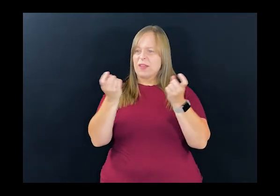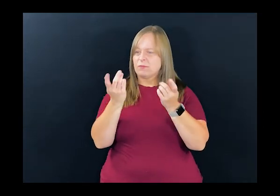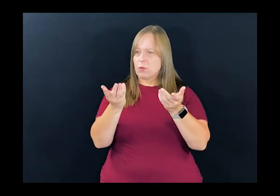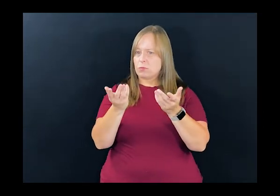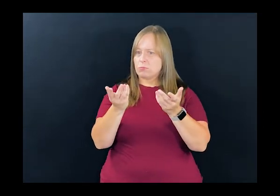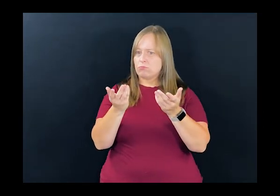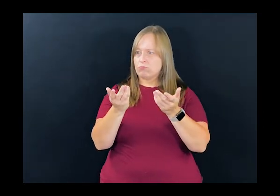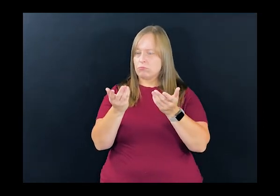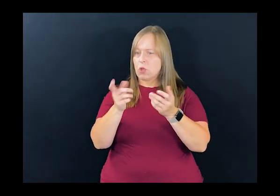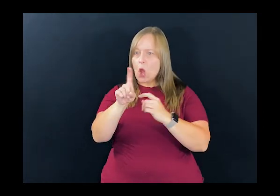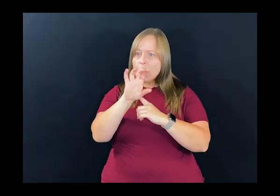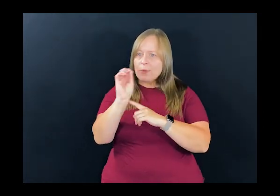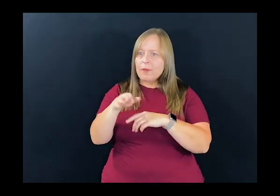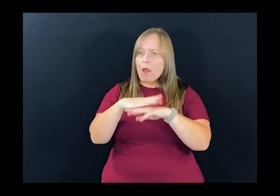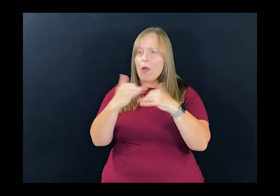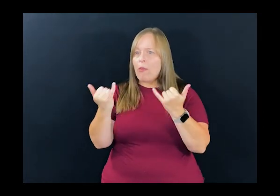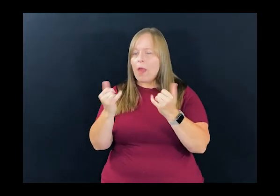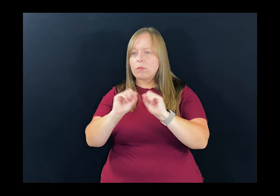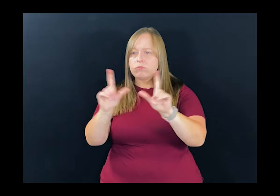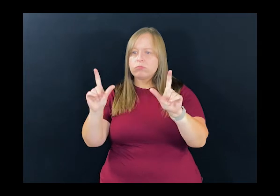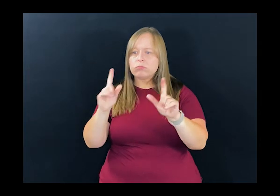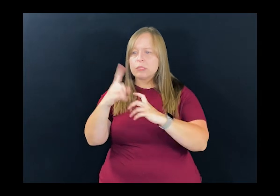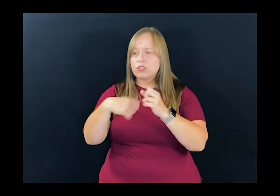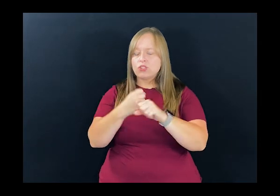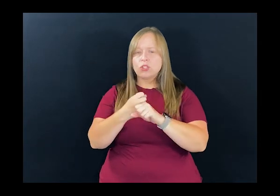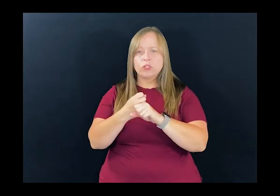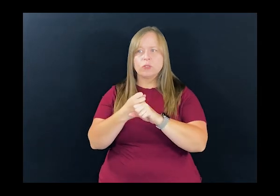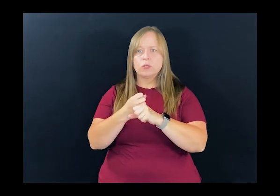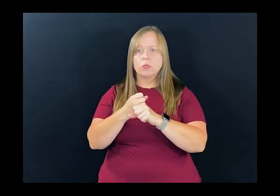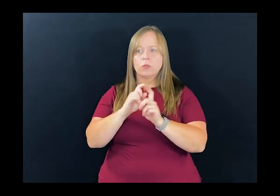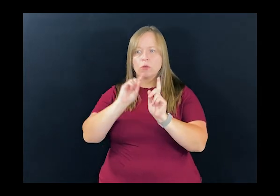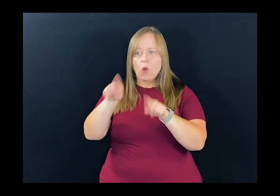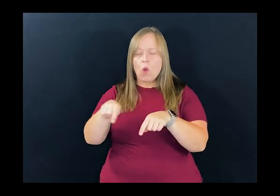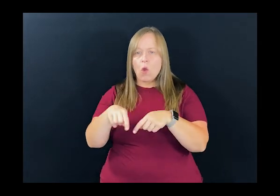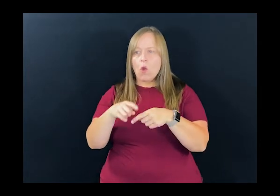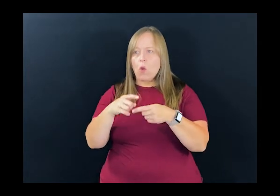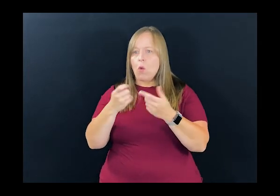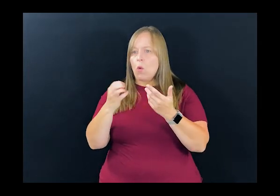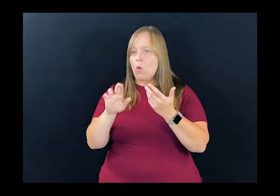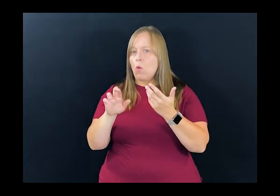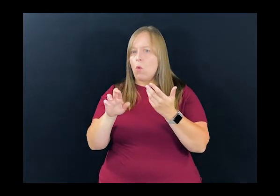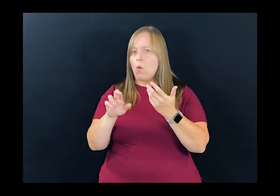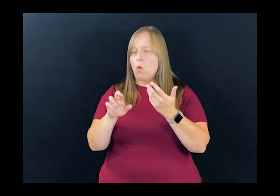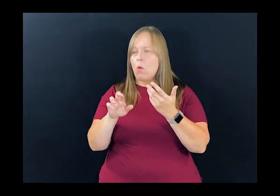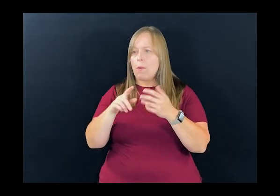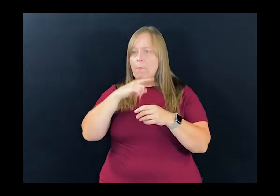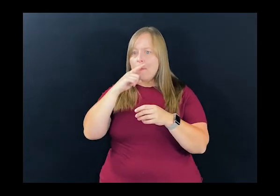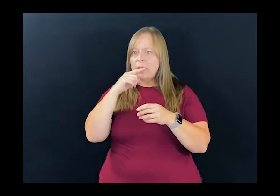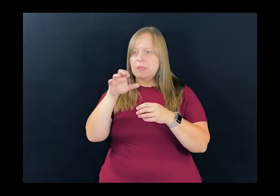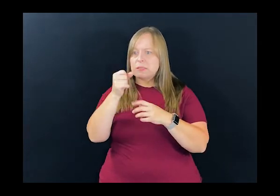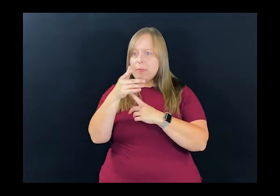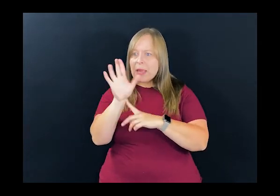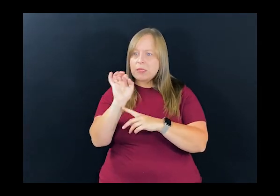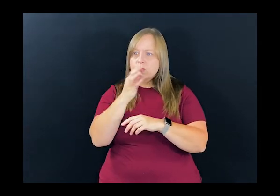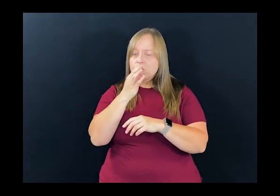Is it going to be 100% online this year? Is it something that will be moving to being in the public space soon?